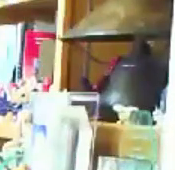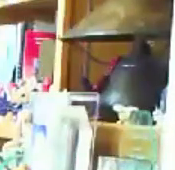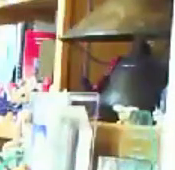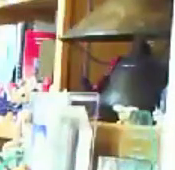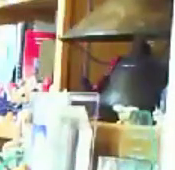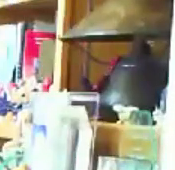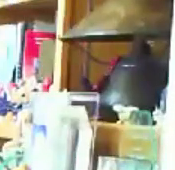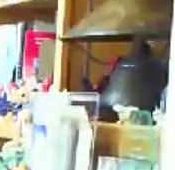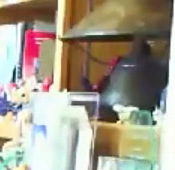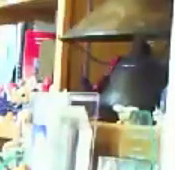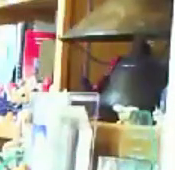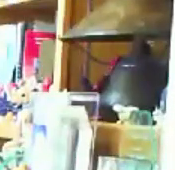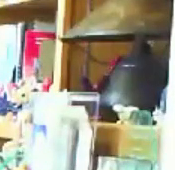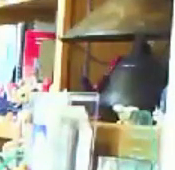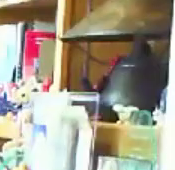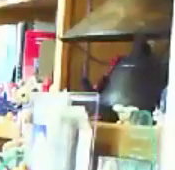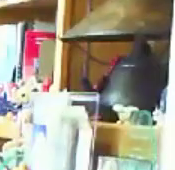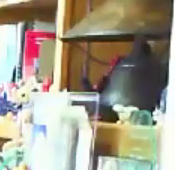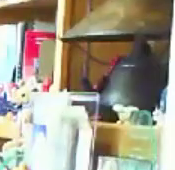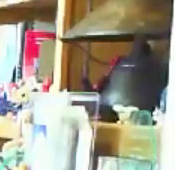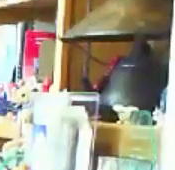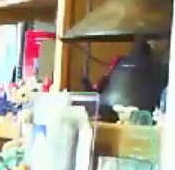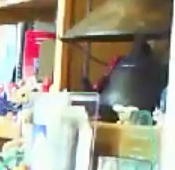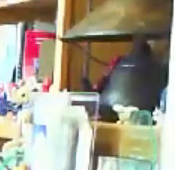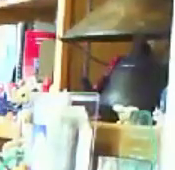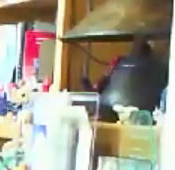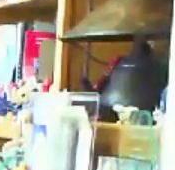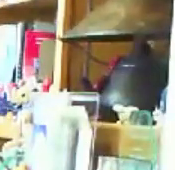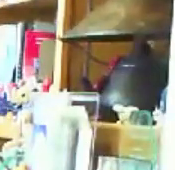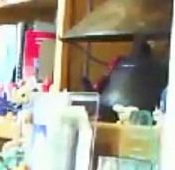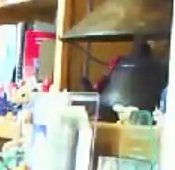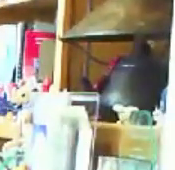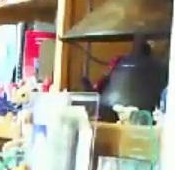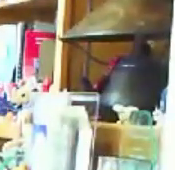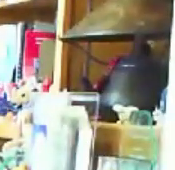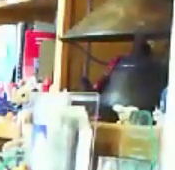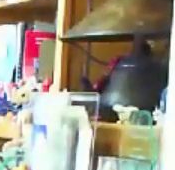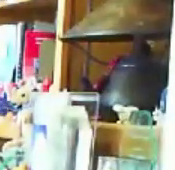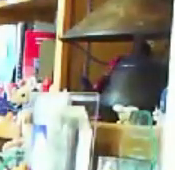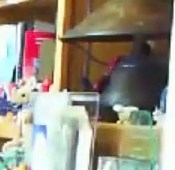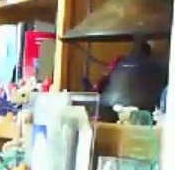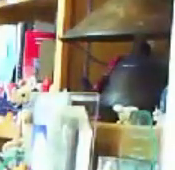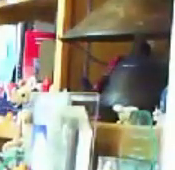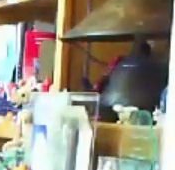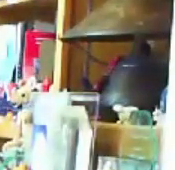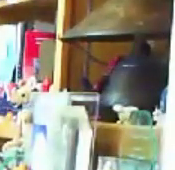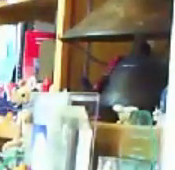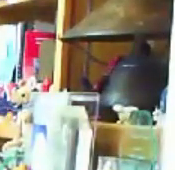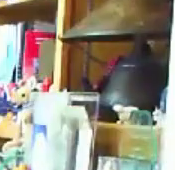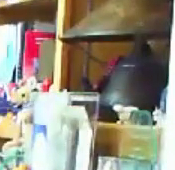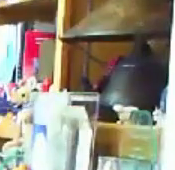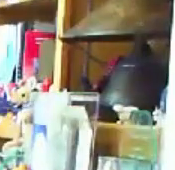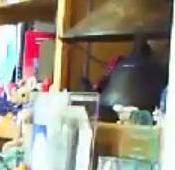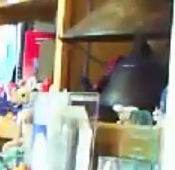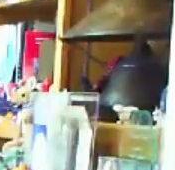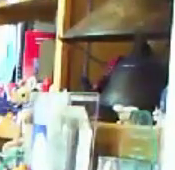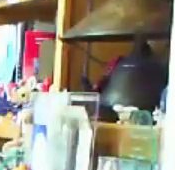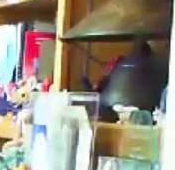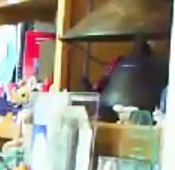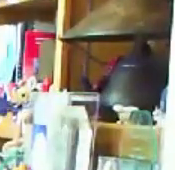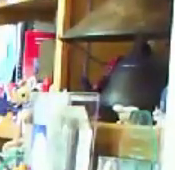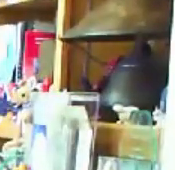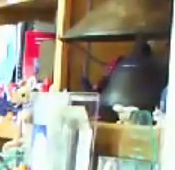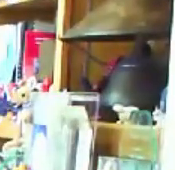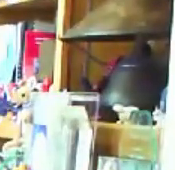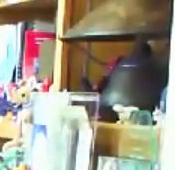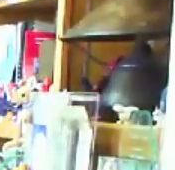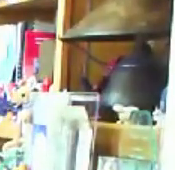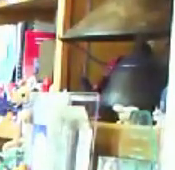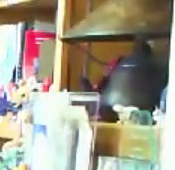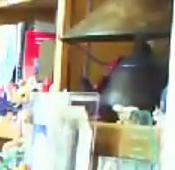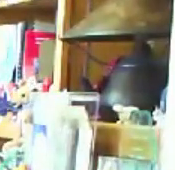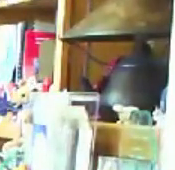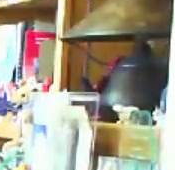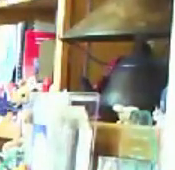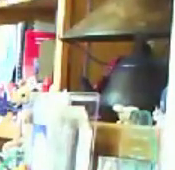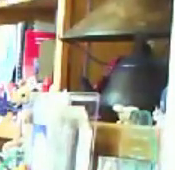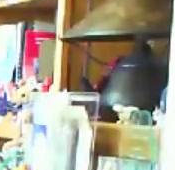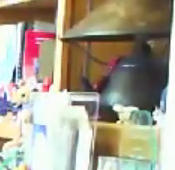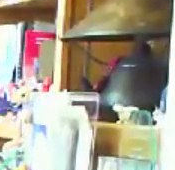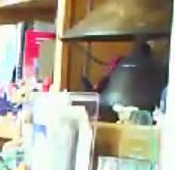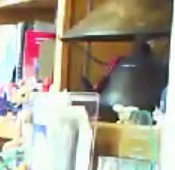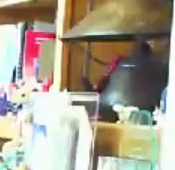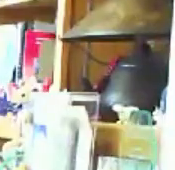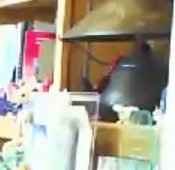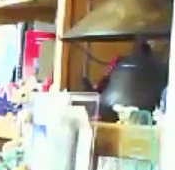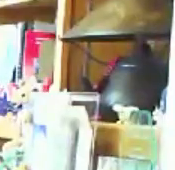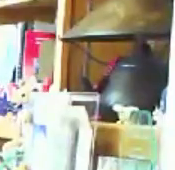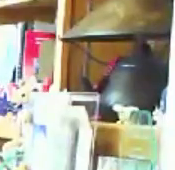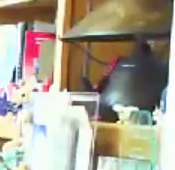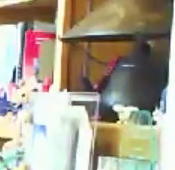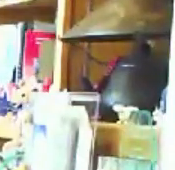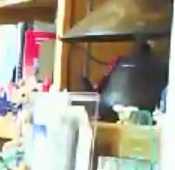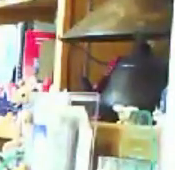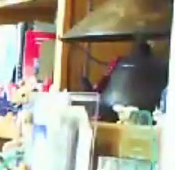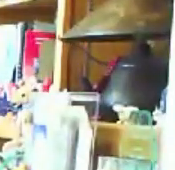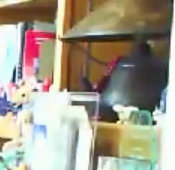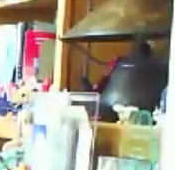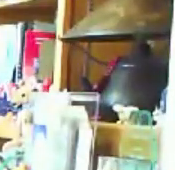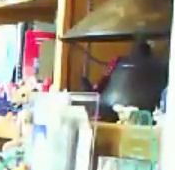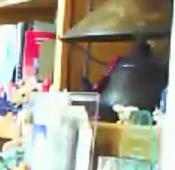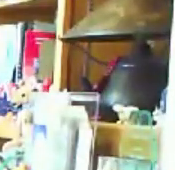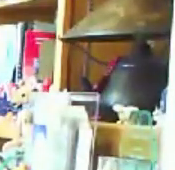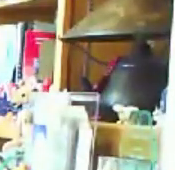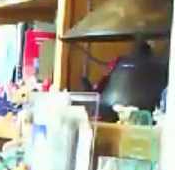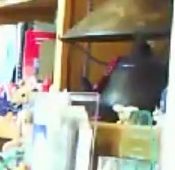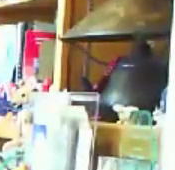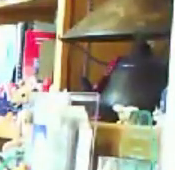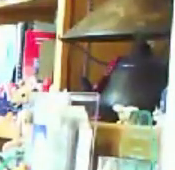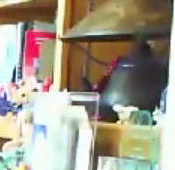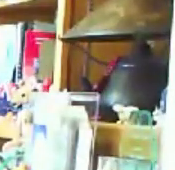Valerie Bradley: that states have been able to improve their service systems over time, rather than just staying where they were. And I think some of our longitudinal data does suggest that lives have been improved as a consequence of understanding people's circumstances.